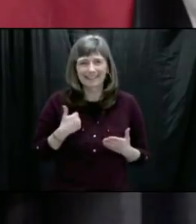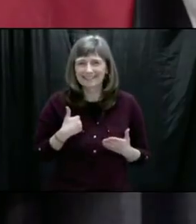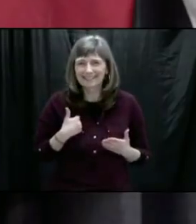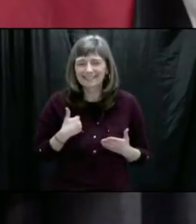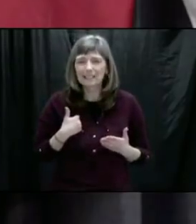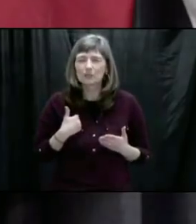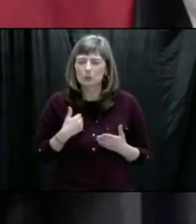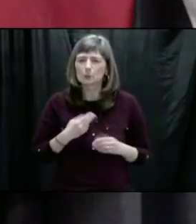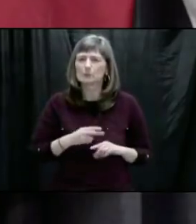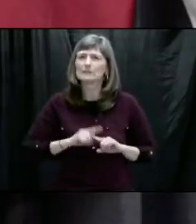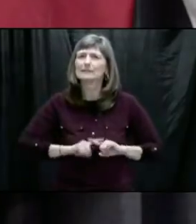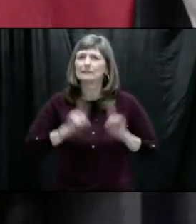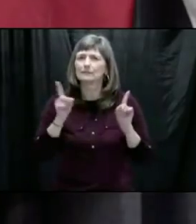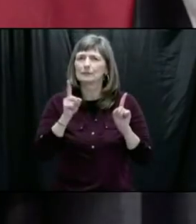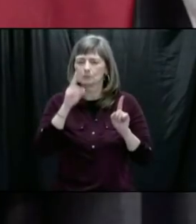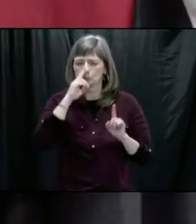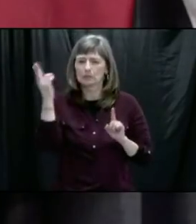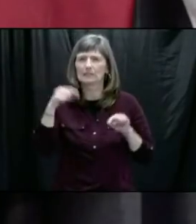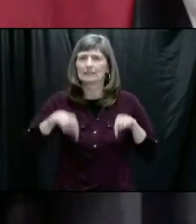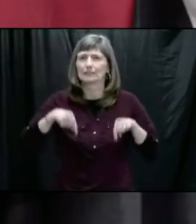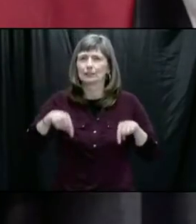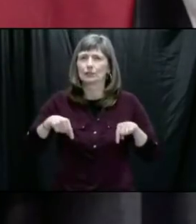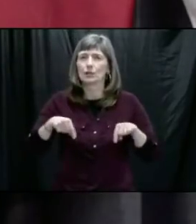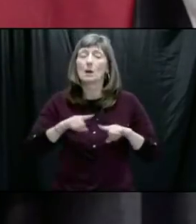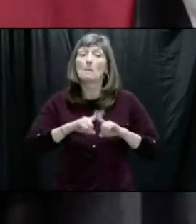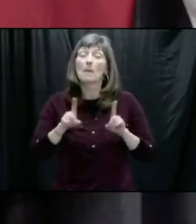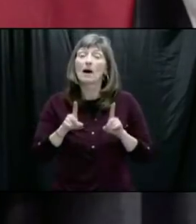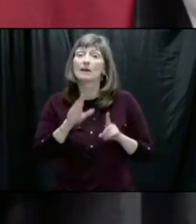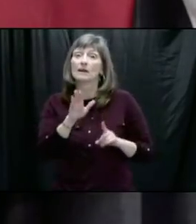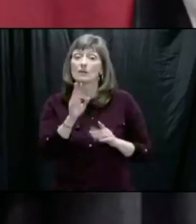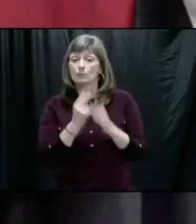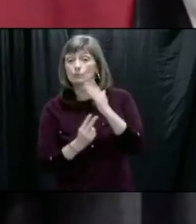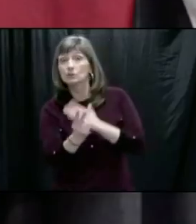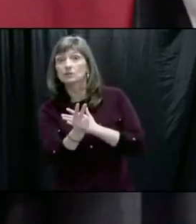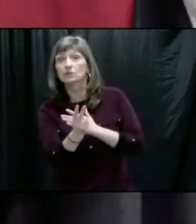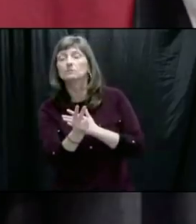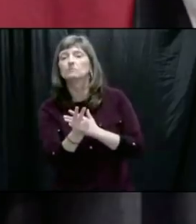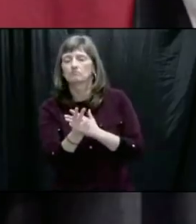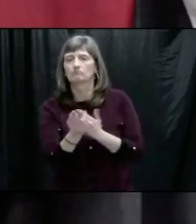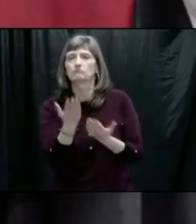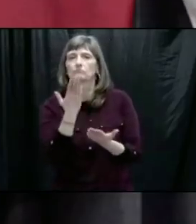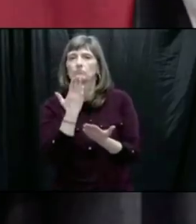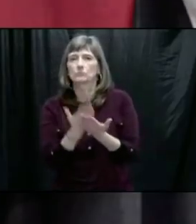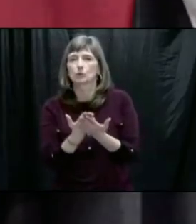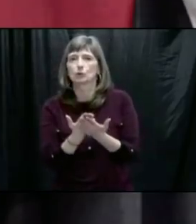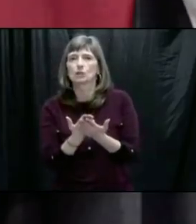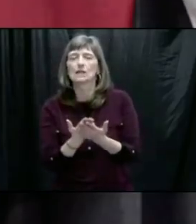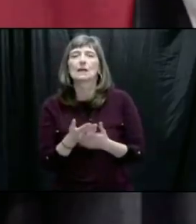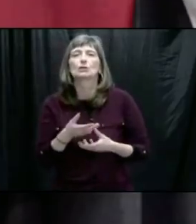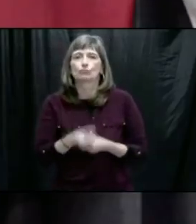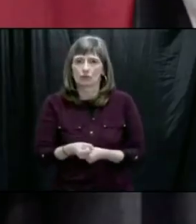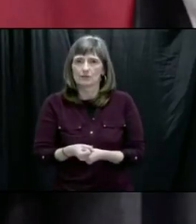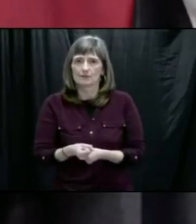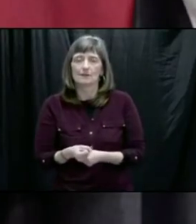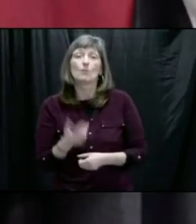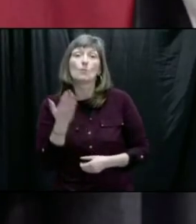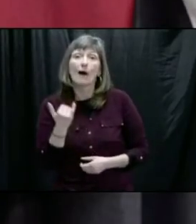THIS APPROACH, HOWEVER, DESPITE BEING UNIQUE TO THIS PROVINCE IS SOUND.